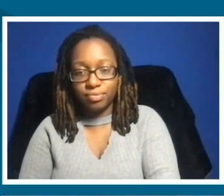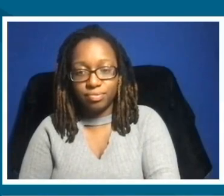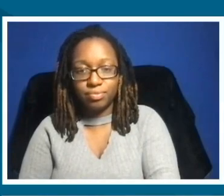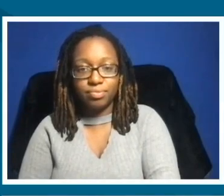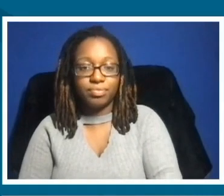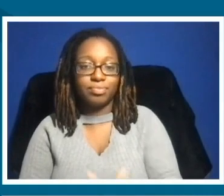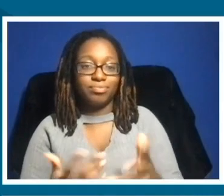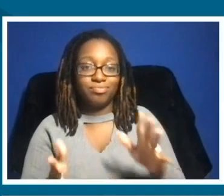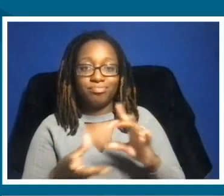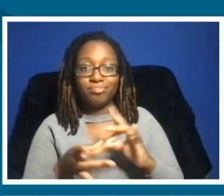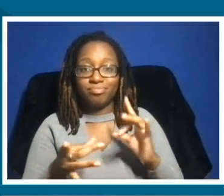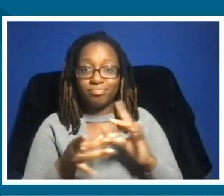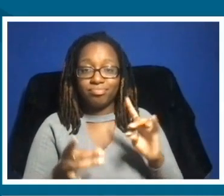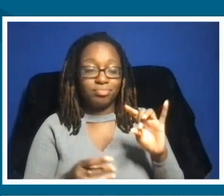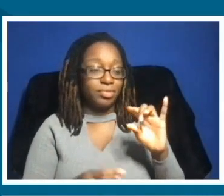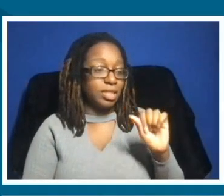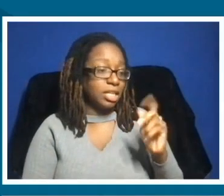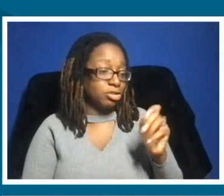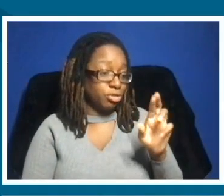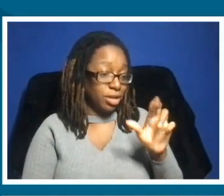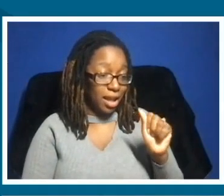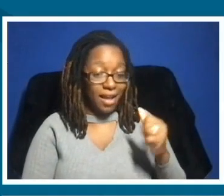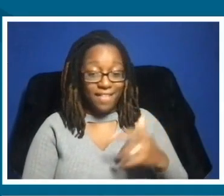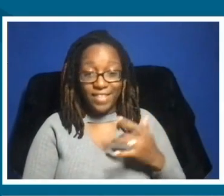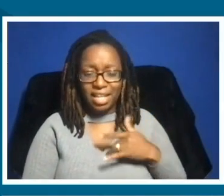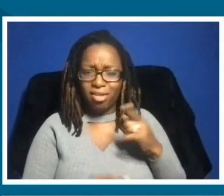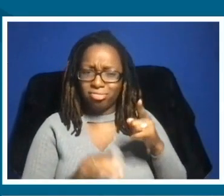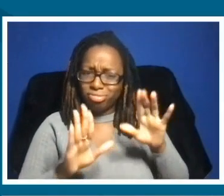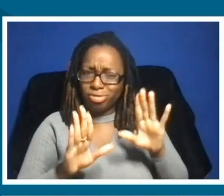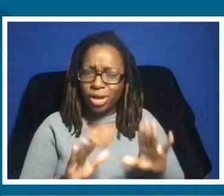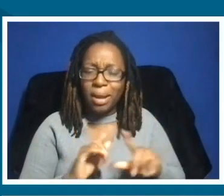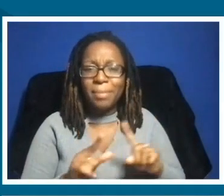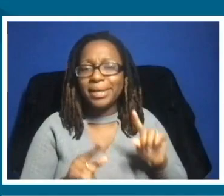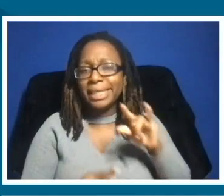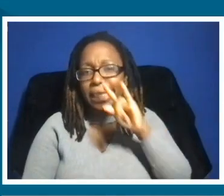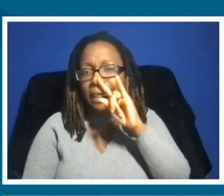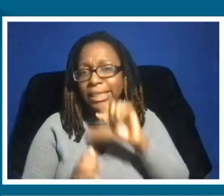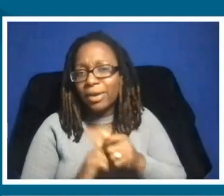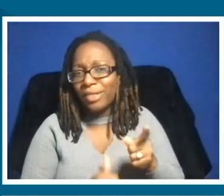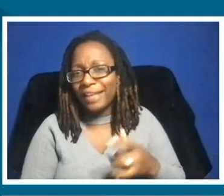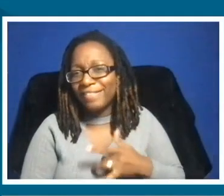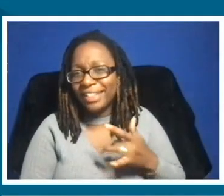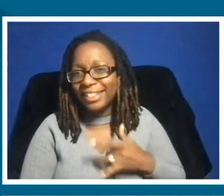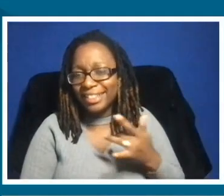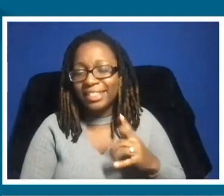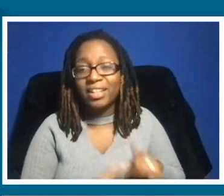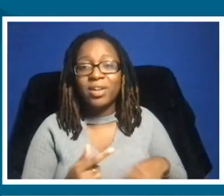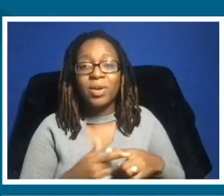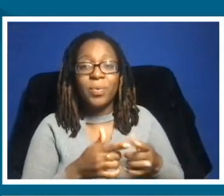this is great but what do the kids think what's what's their opinion